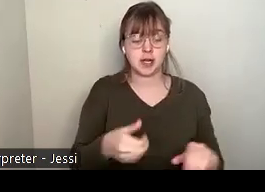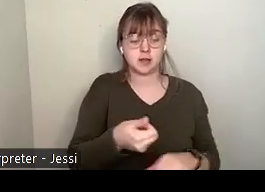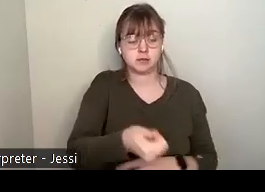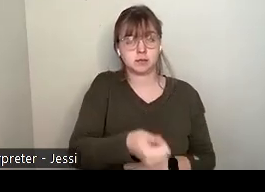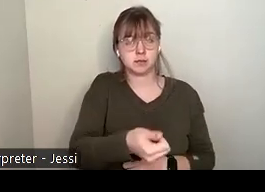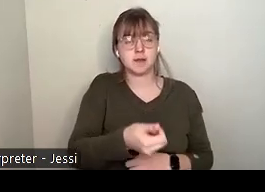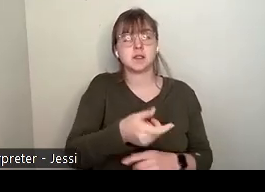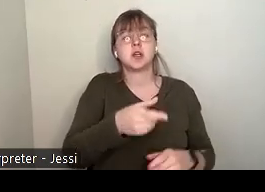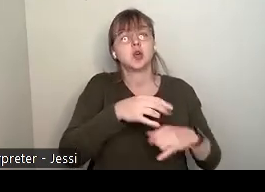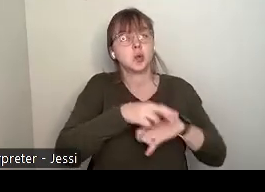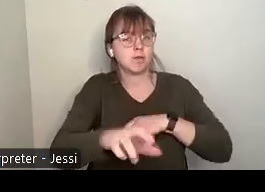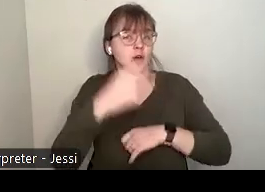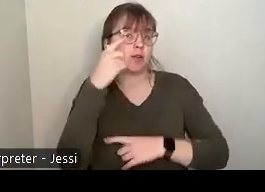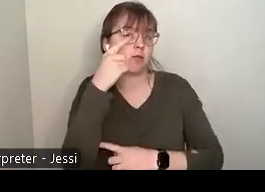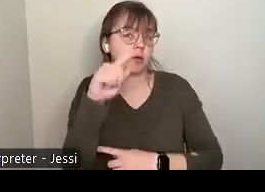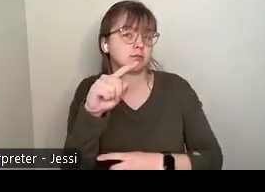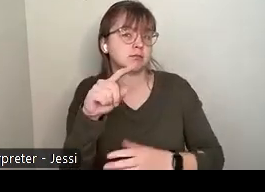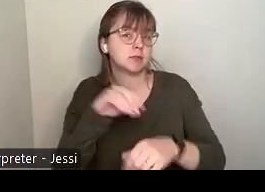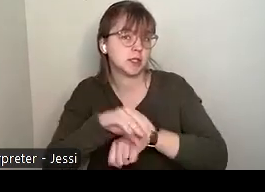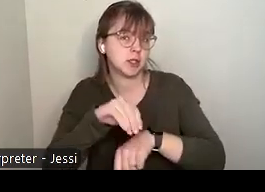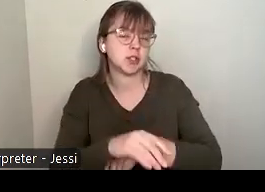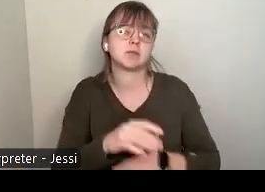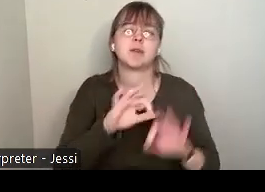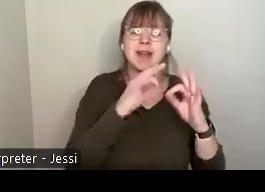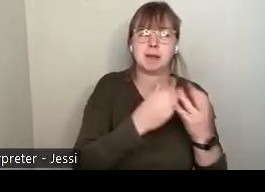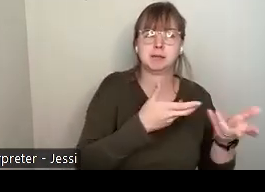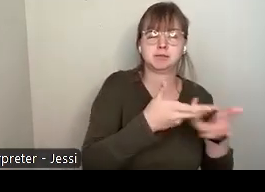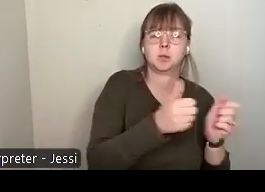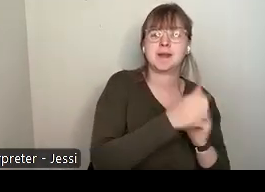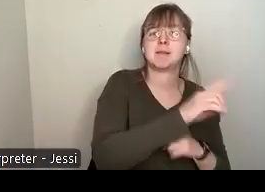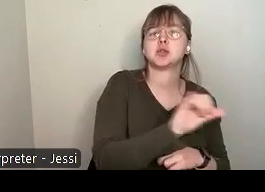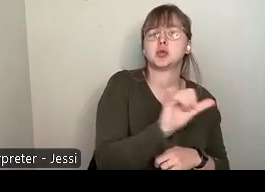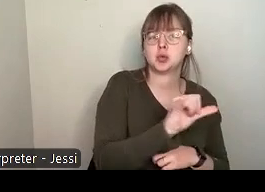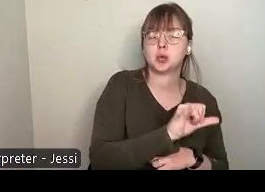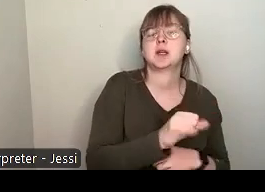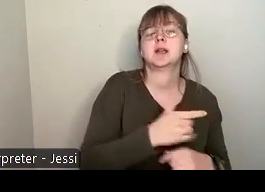offer support broadly at the centers this is ranged from providing um open to participating